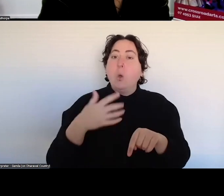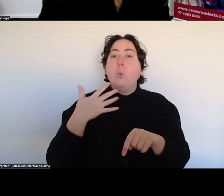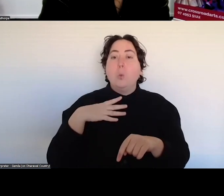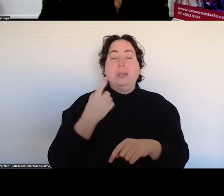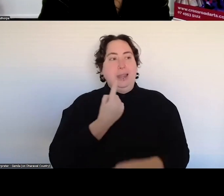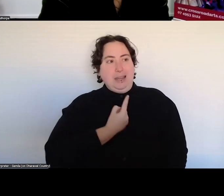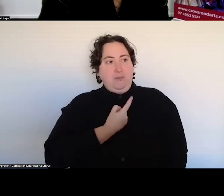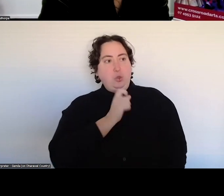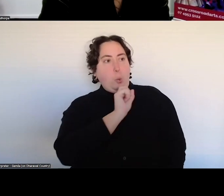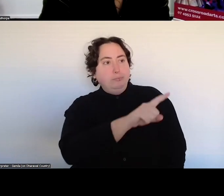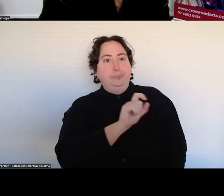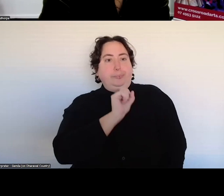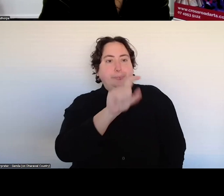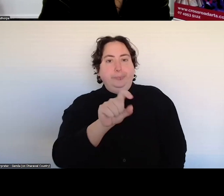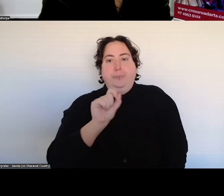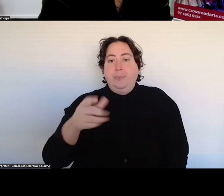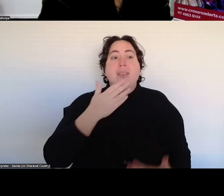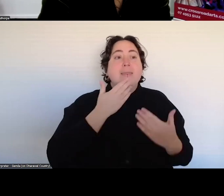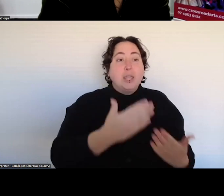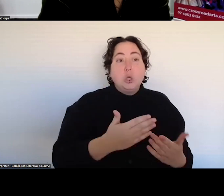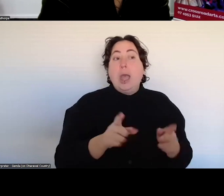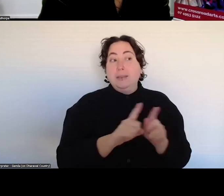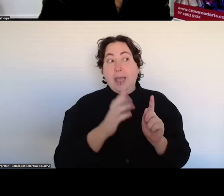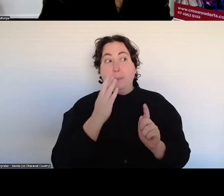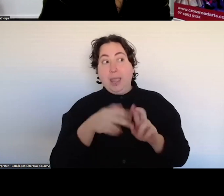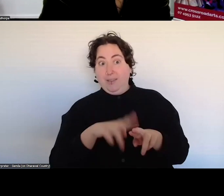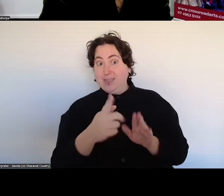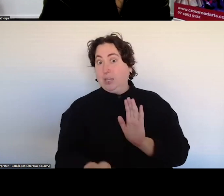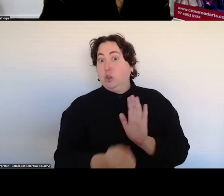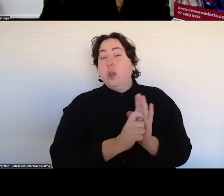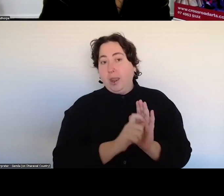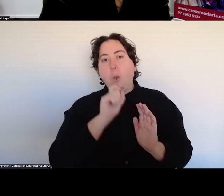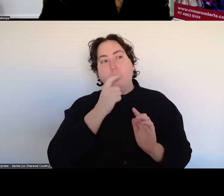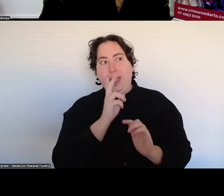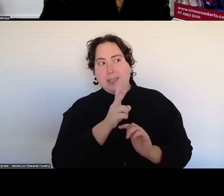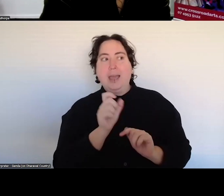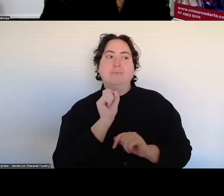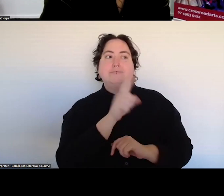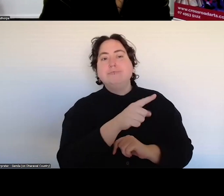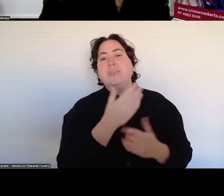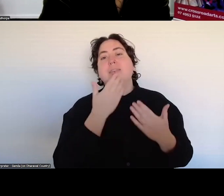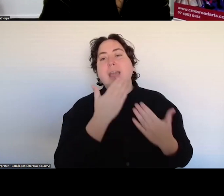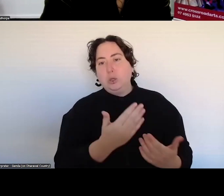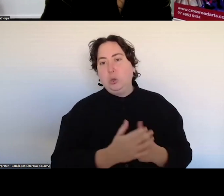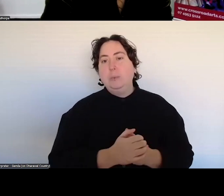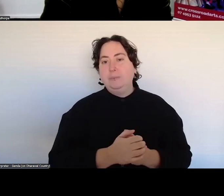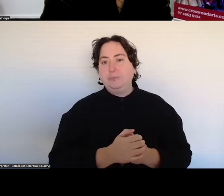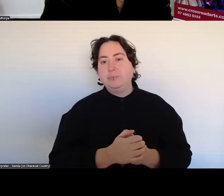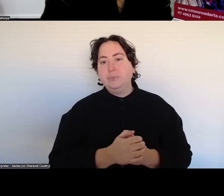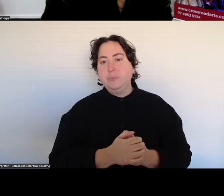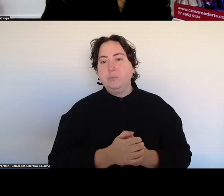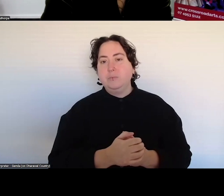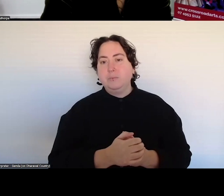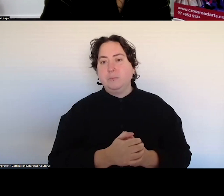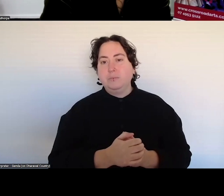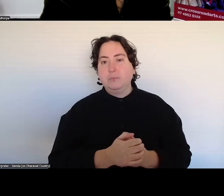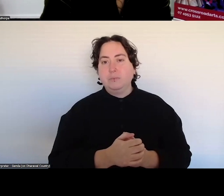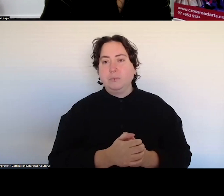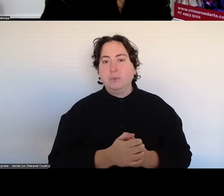the donations came in we sent them a follow-up donation in which we were encouraging, I sent